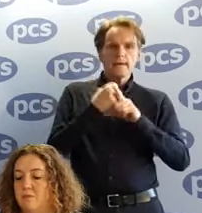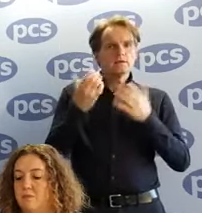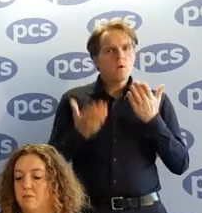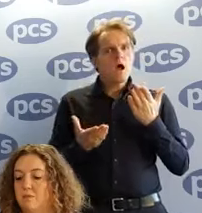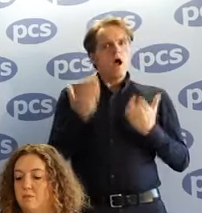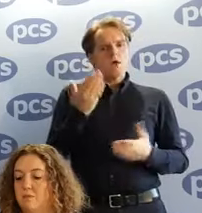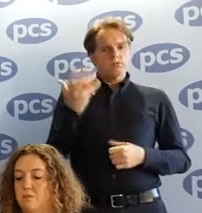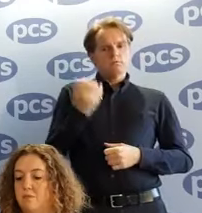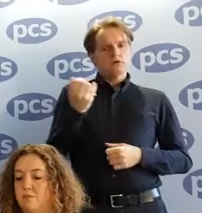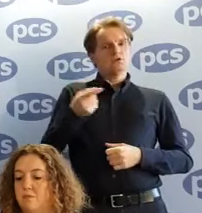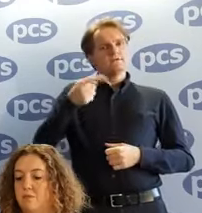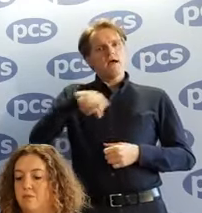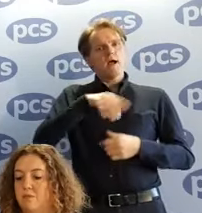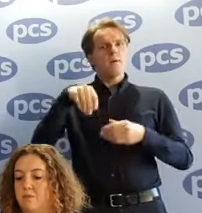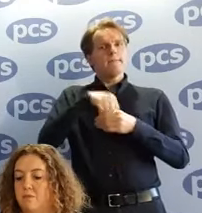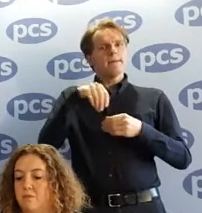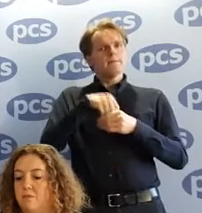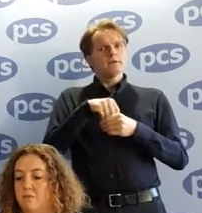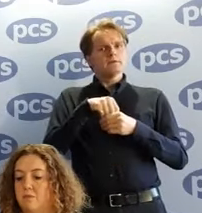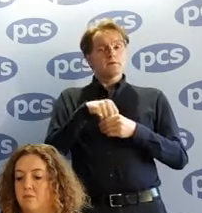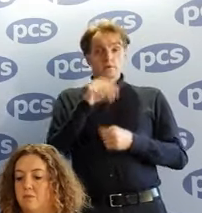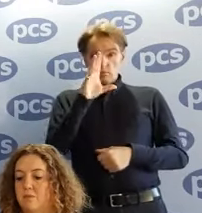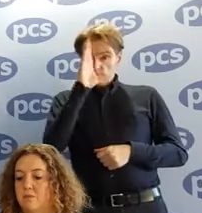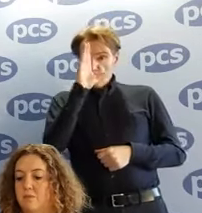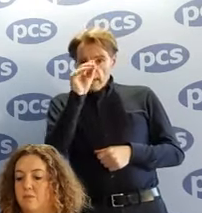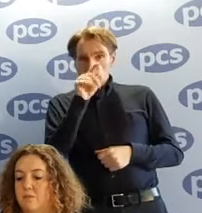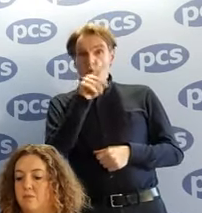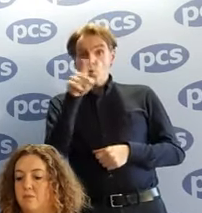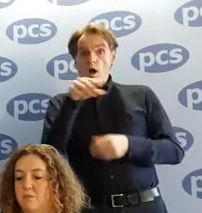the real update to give members and reps tonight is that our conference is going